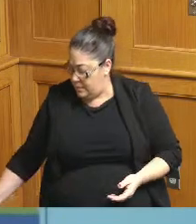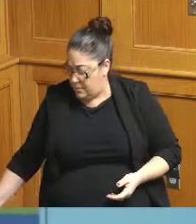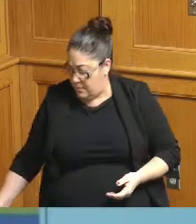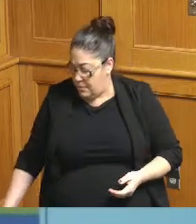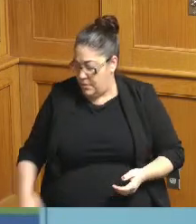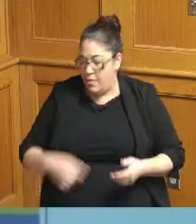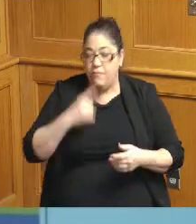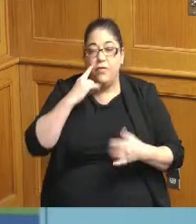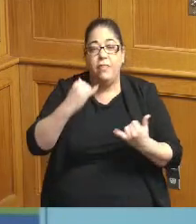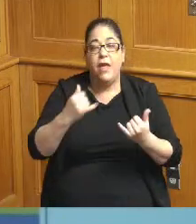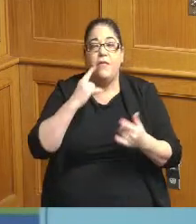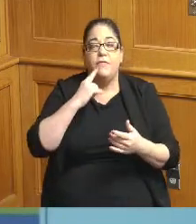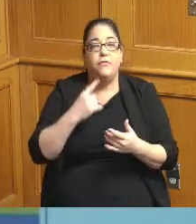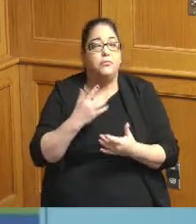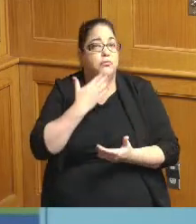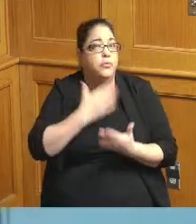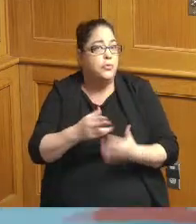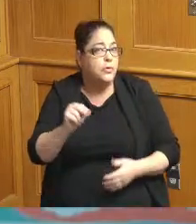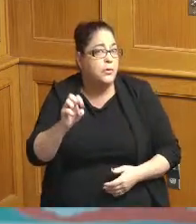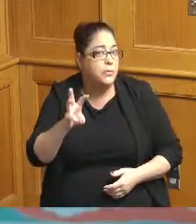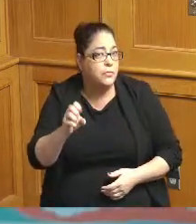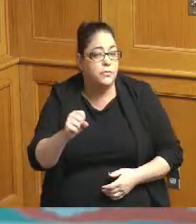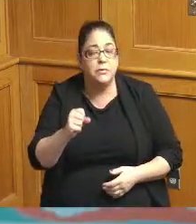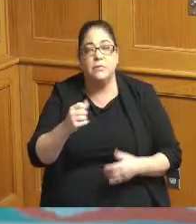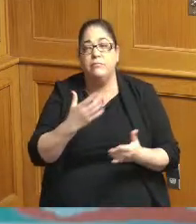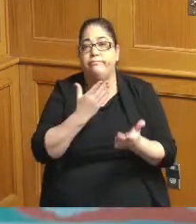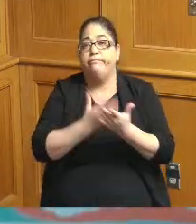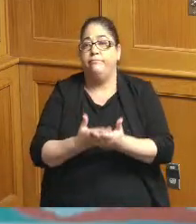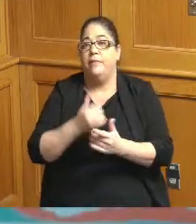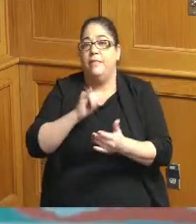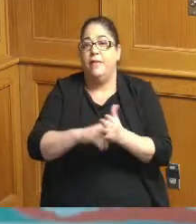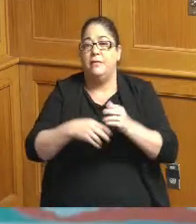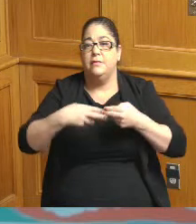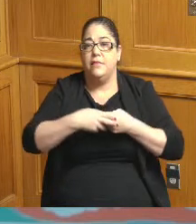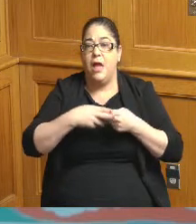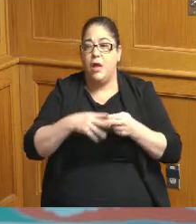to be good news and that is further evidenced by this slide which shows hospitalizations in